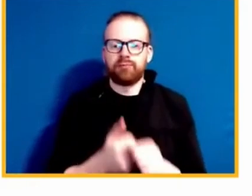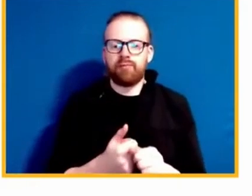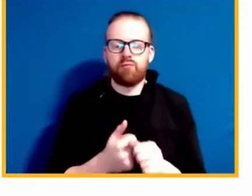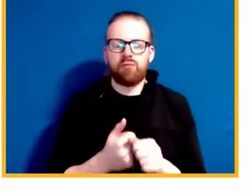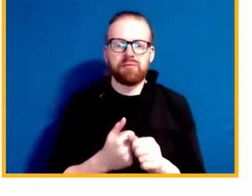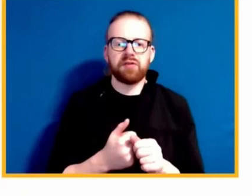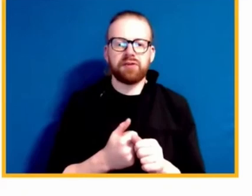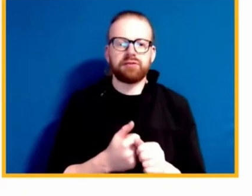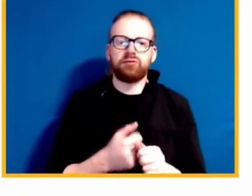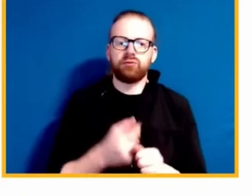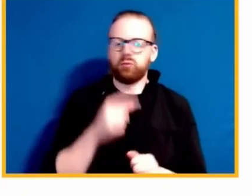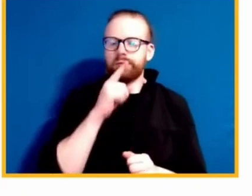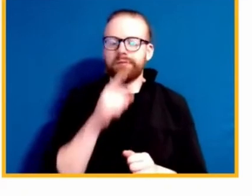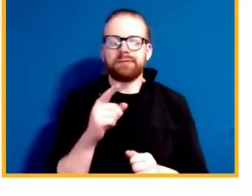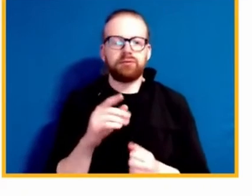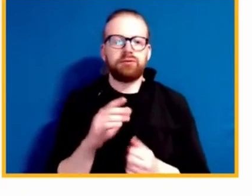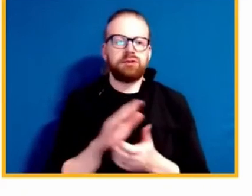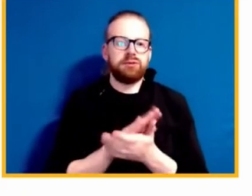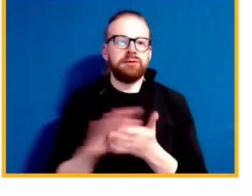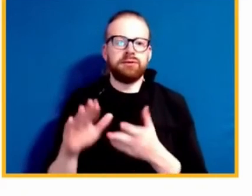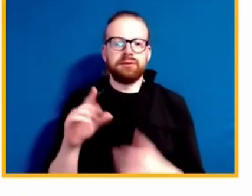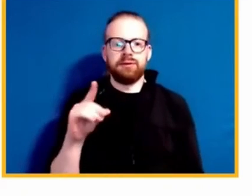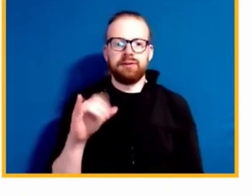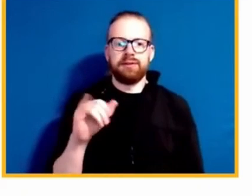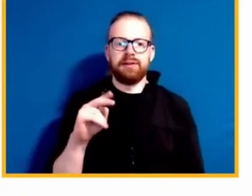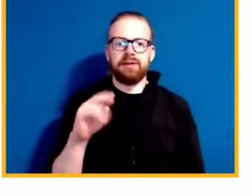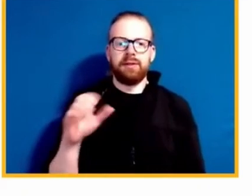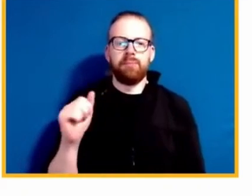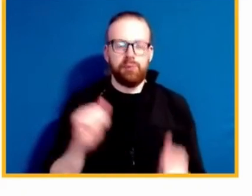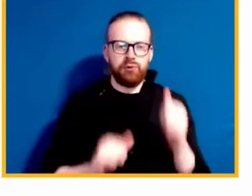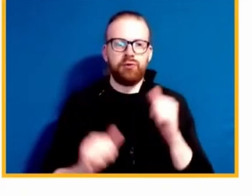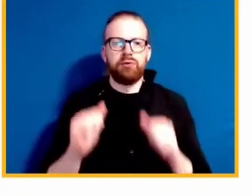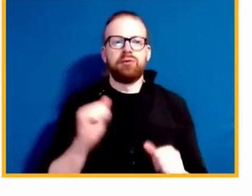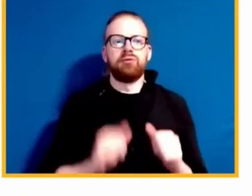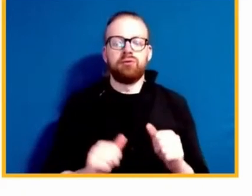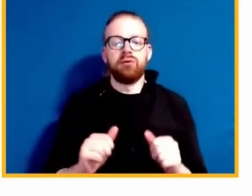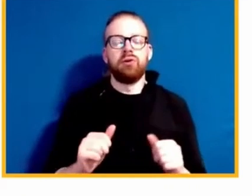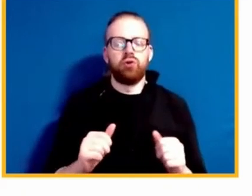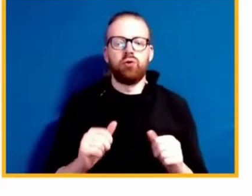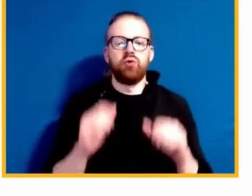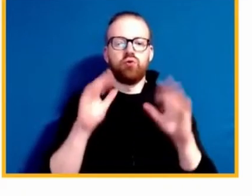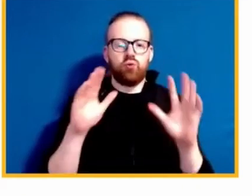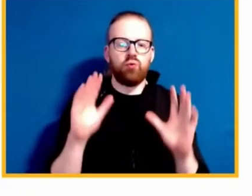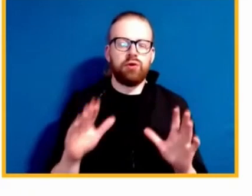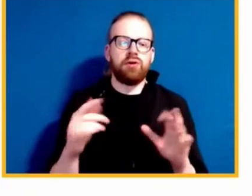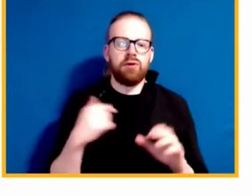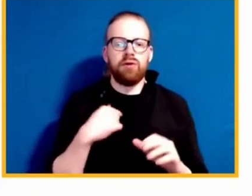and it definitely makes a very dynamic performance, and it was lovely I definitely enjoyed that.